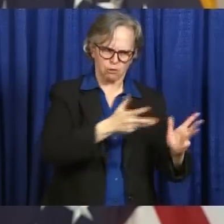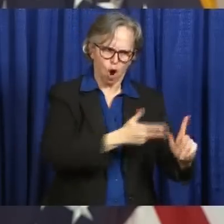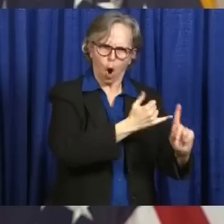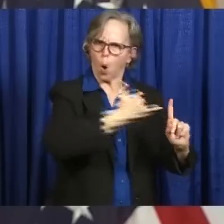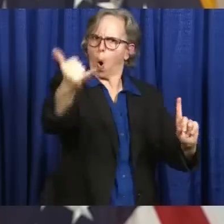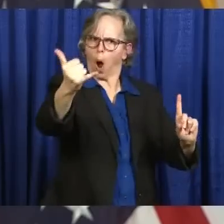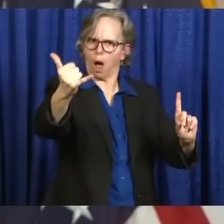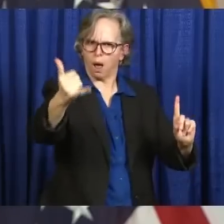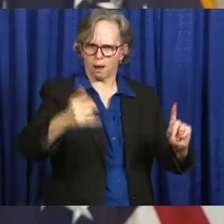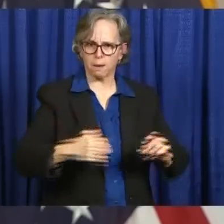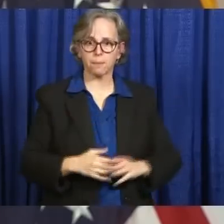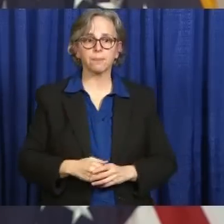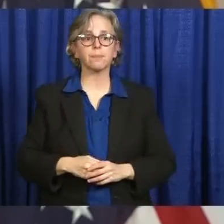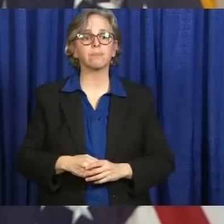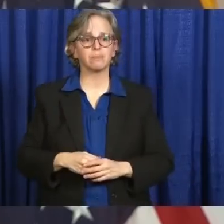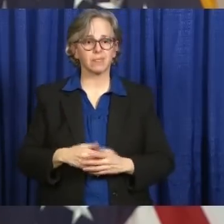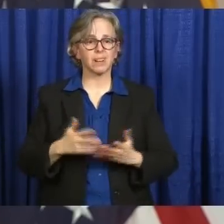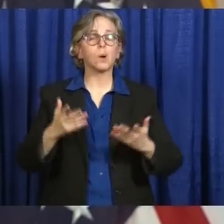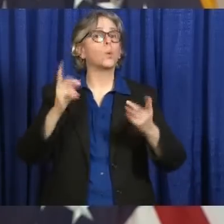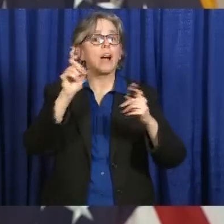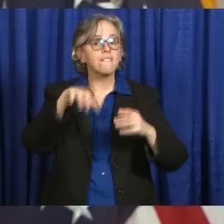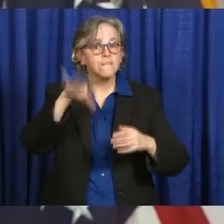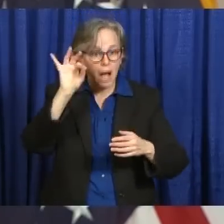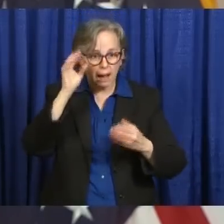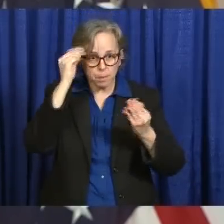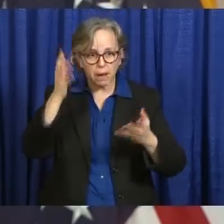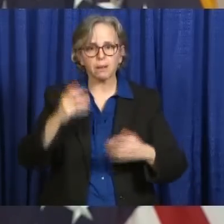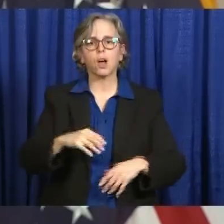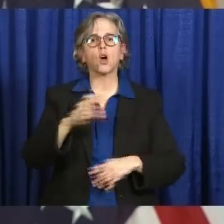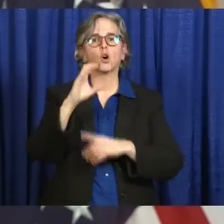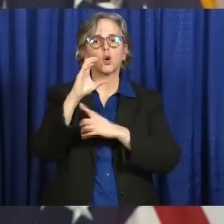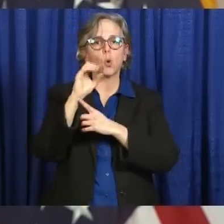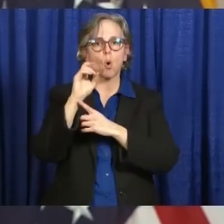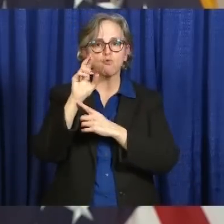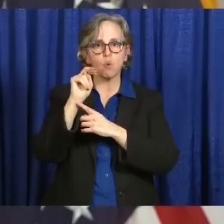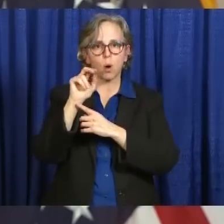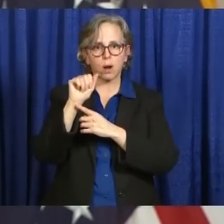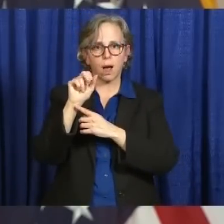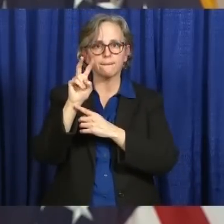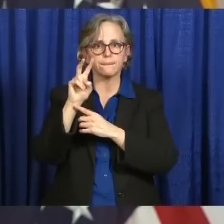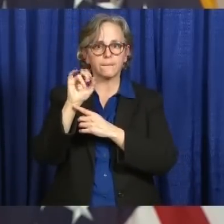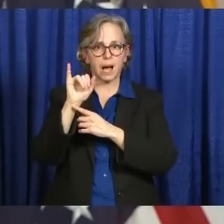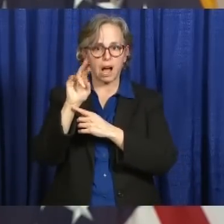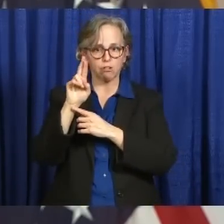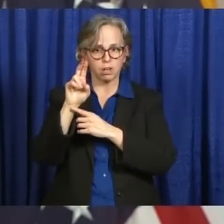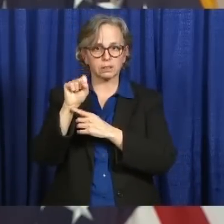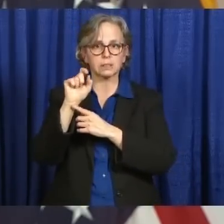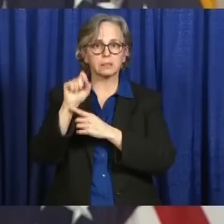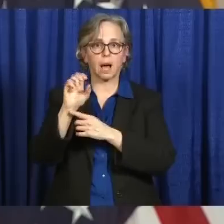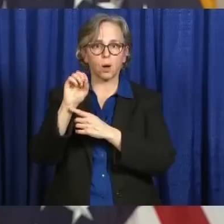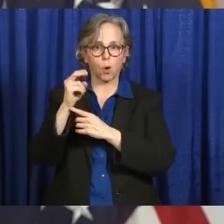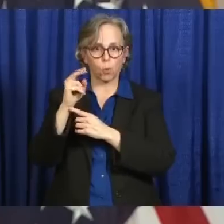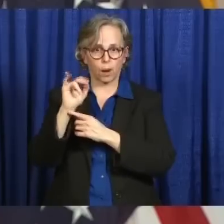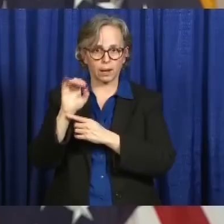AT 800-273-8255. FOR ALL OF US, THERE ARE LOTS OF WAYS TO CONNECT TO EMOTIONAL SUPPORT.